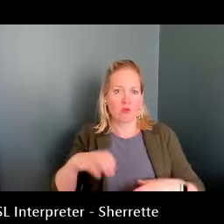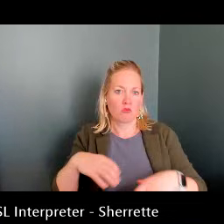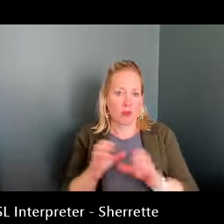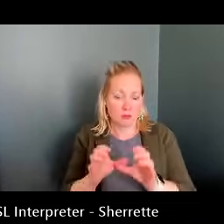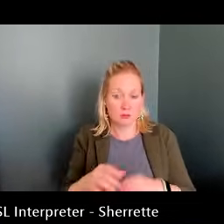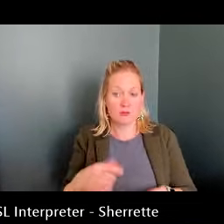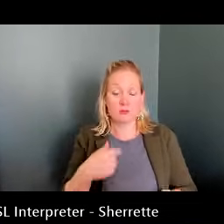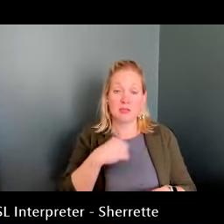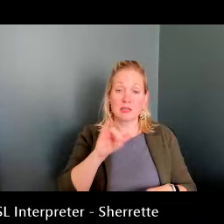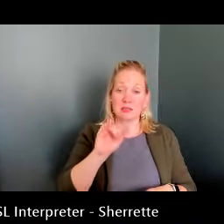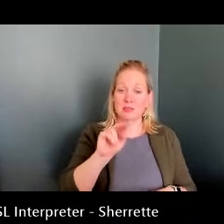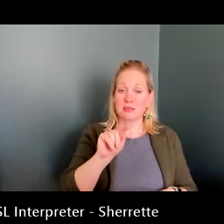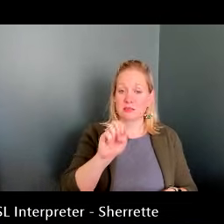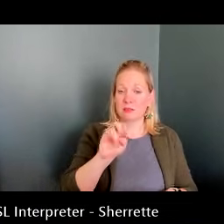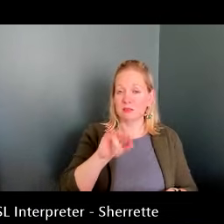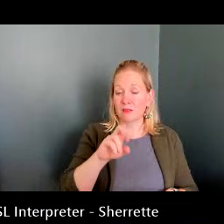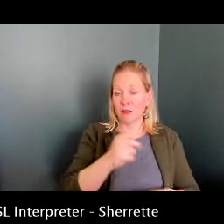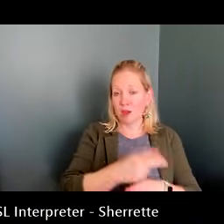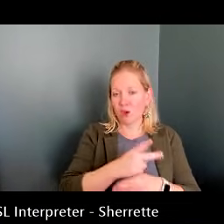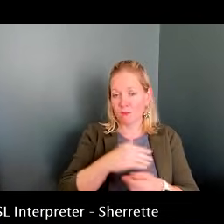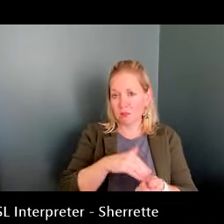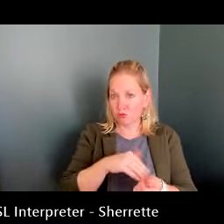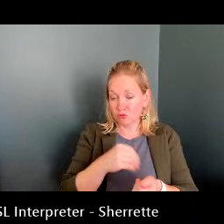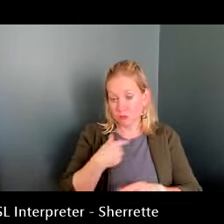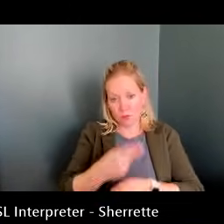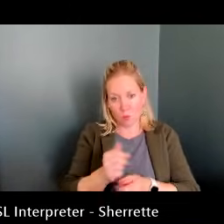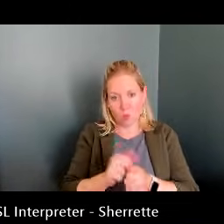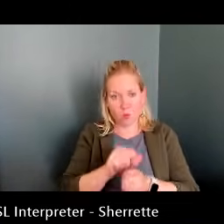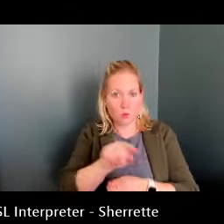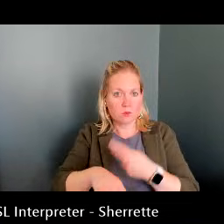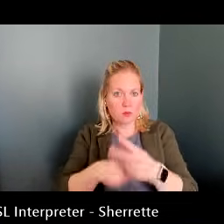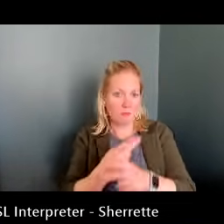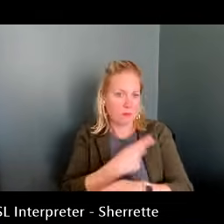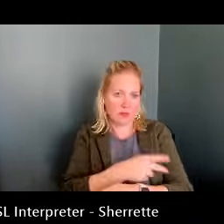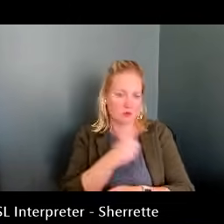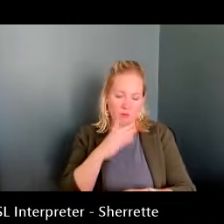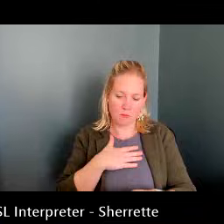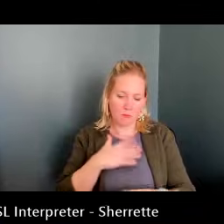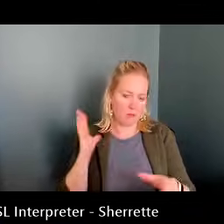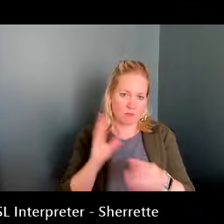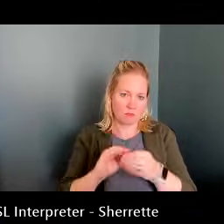I've cared for sickle cell patients my entire career. What I'm most aware of is both how much